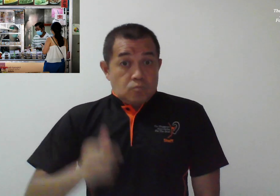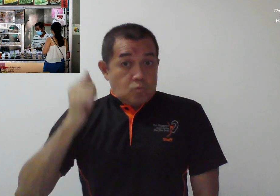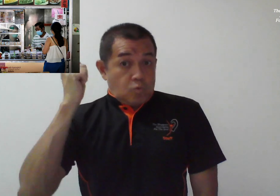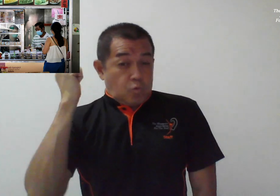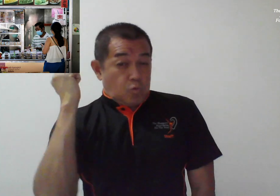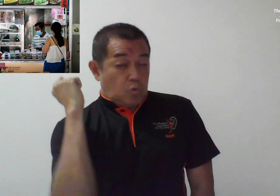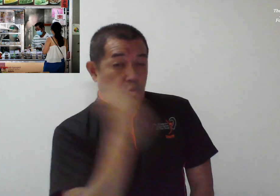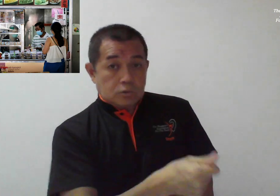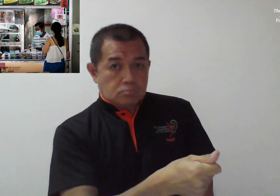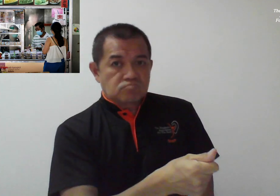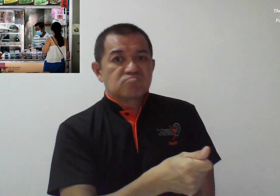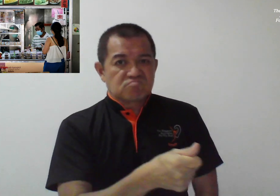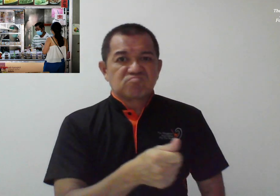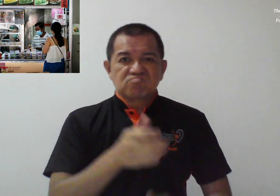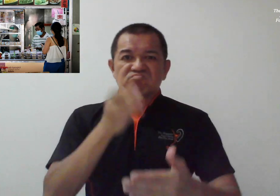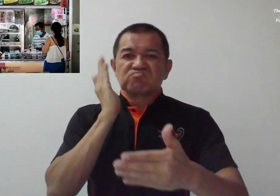Operators who do not comply with the requirement can